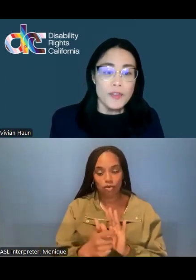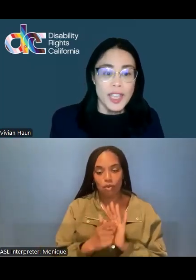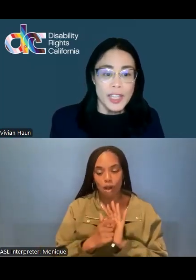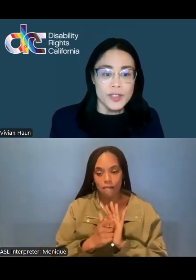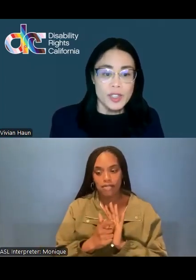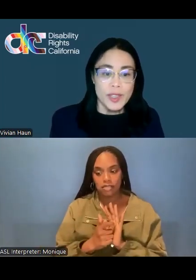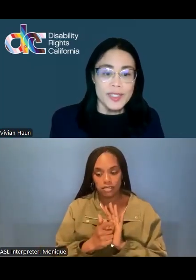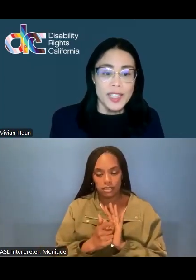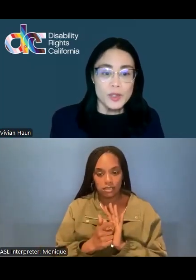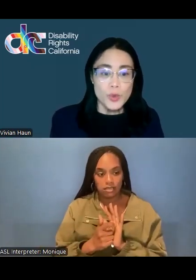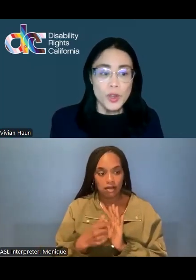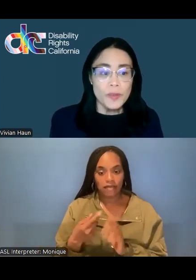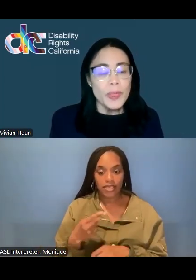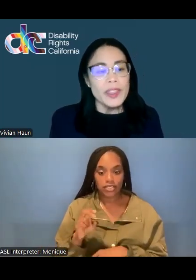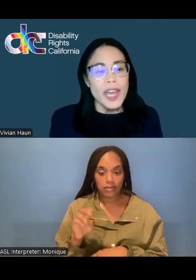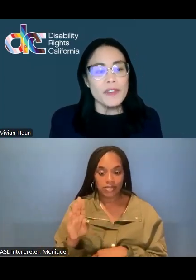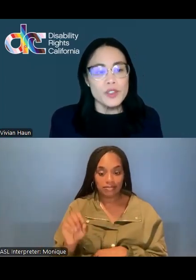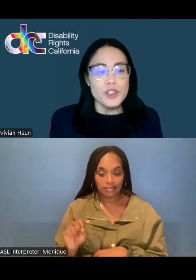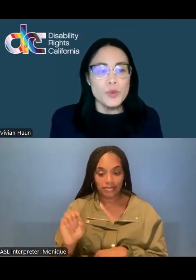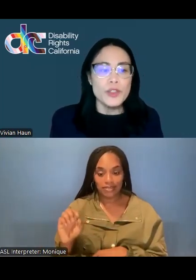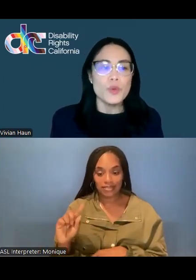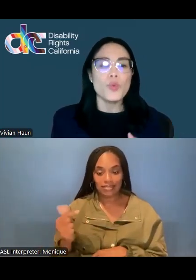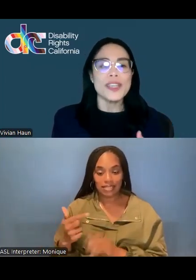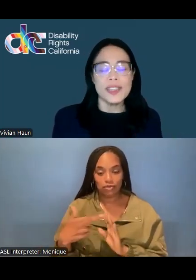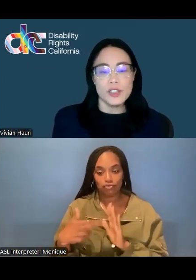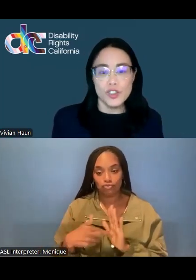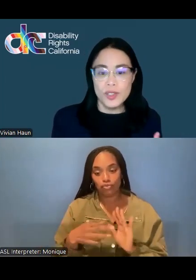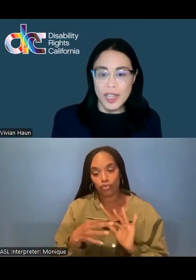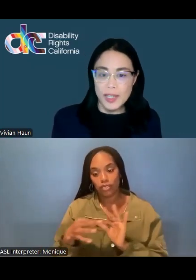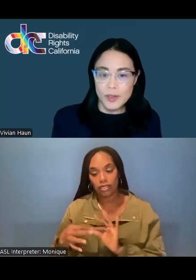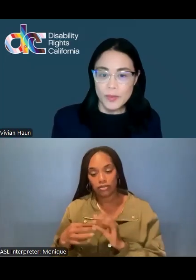of the HCBS Settings Rule that have to do with residential settings.